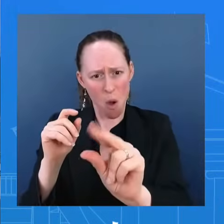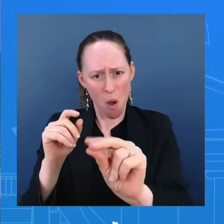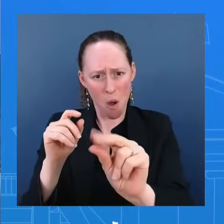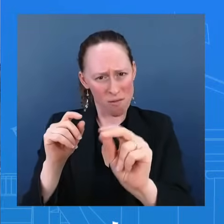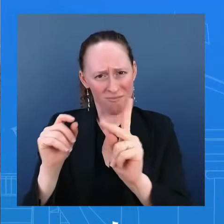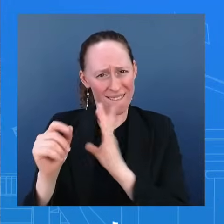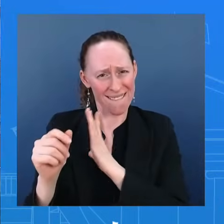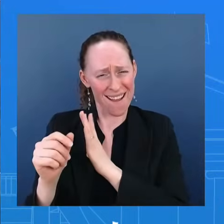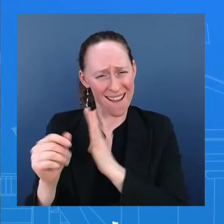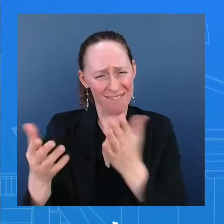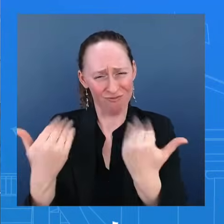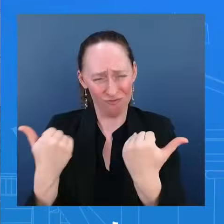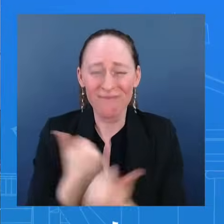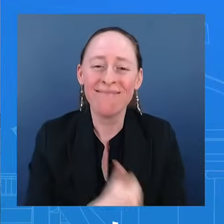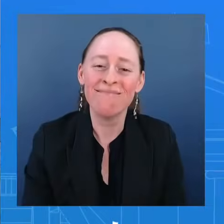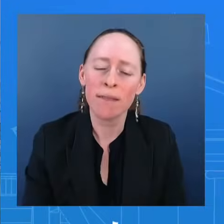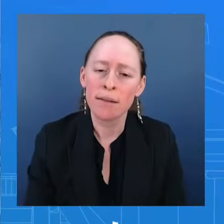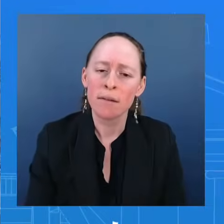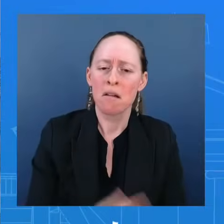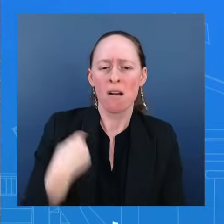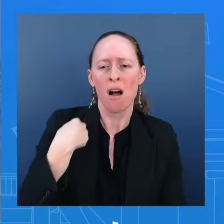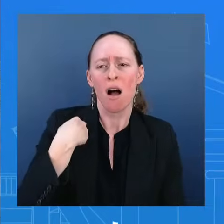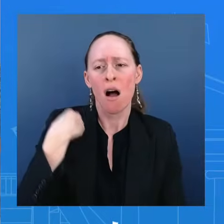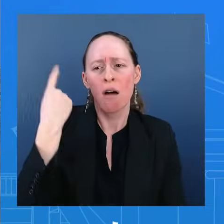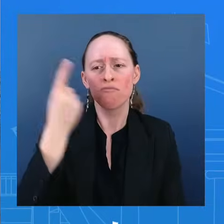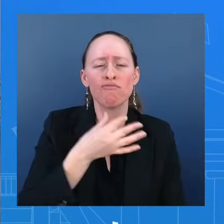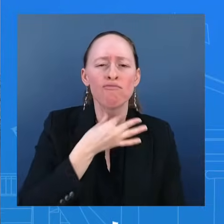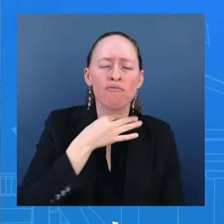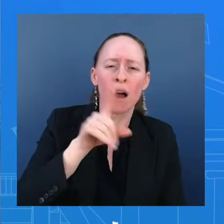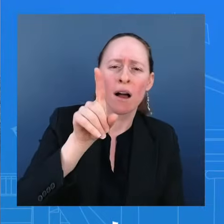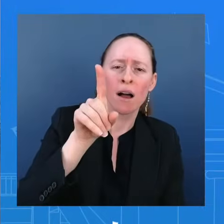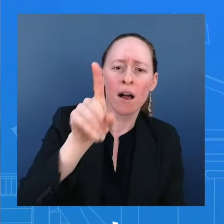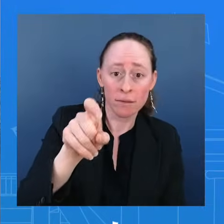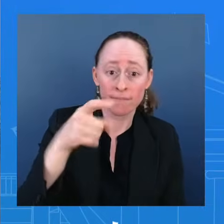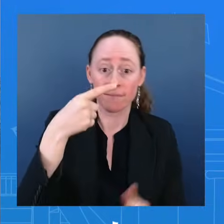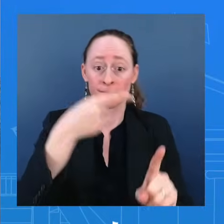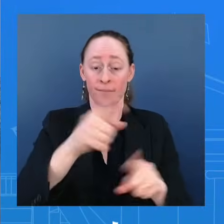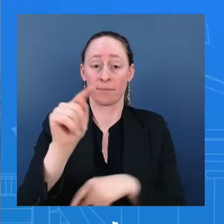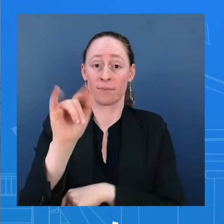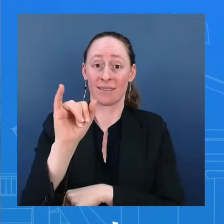when the family of Austin Tice said that they had spoken to officials here at the White House. Ms. Jean-Pierre: Yeah.